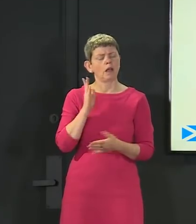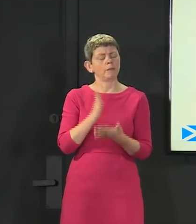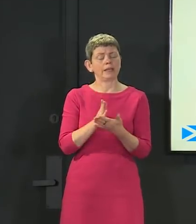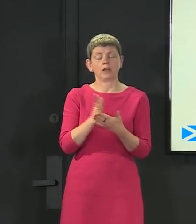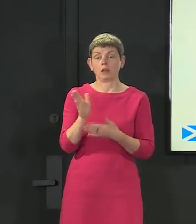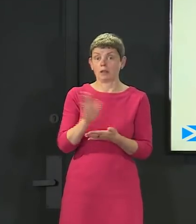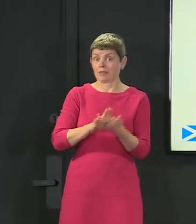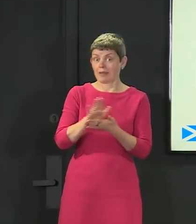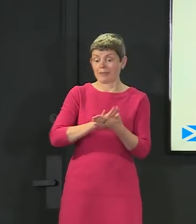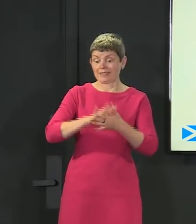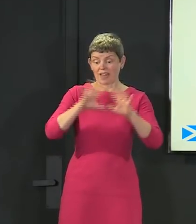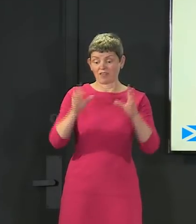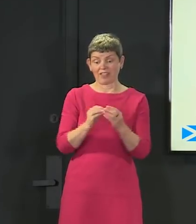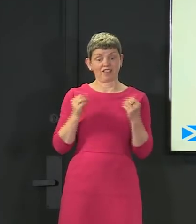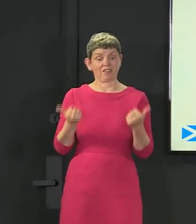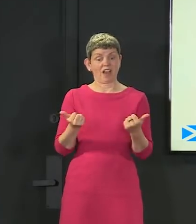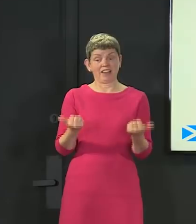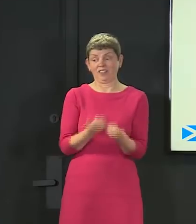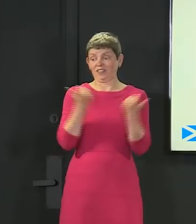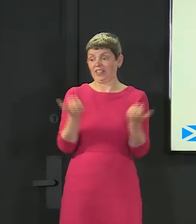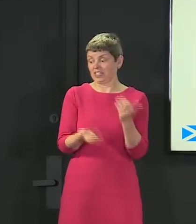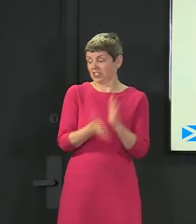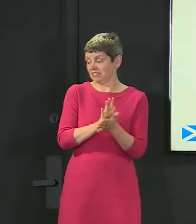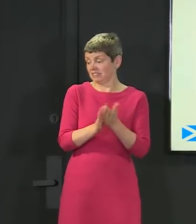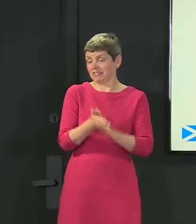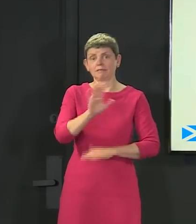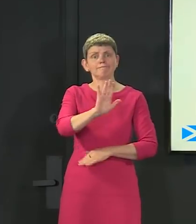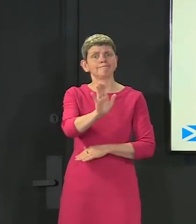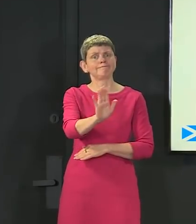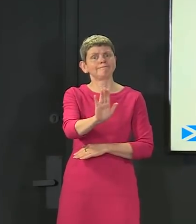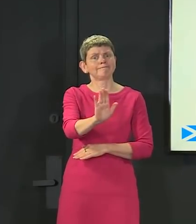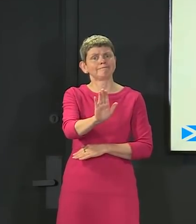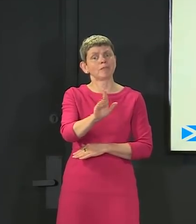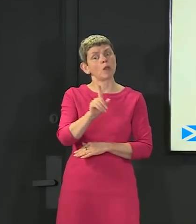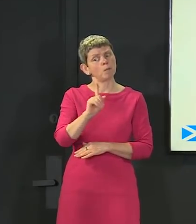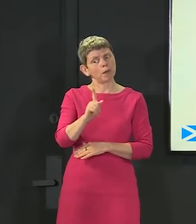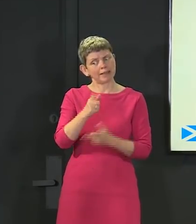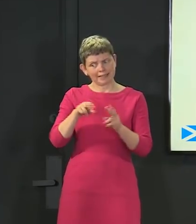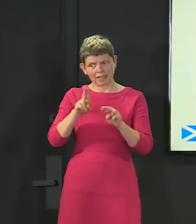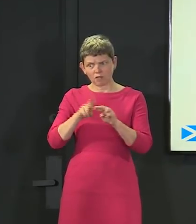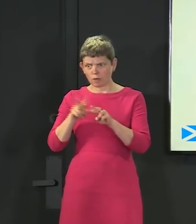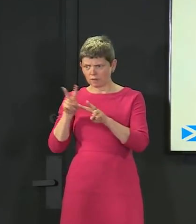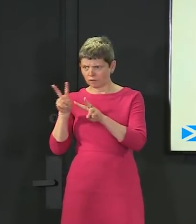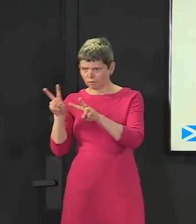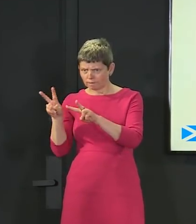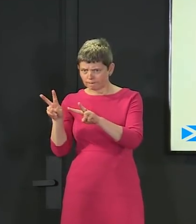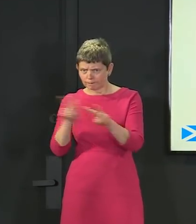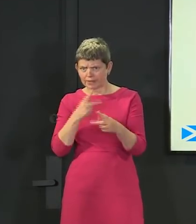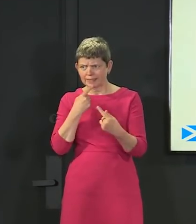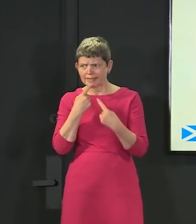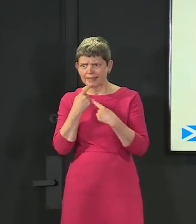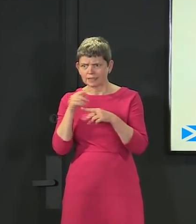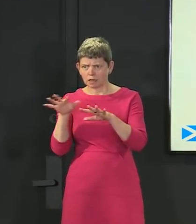but we but as long as we continue to track that we can then calibrate the way that we reopen